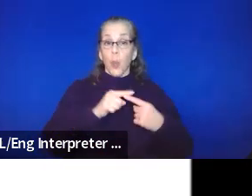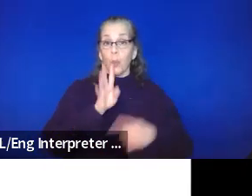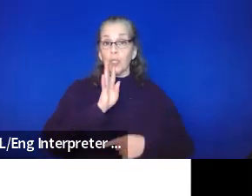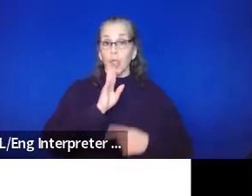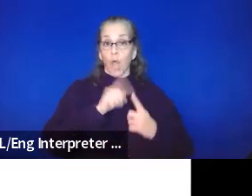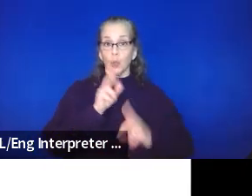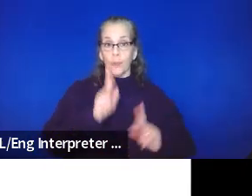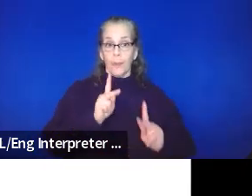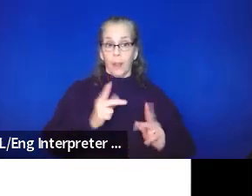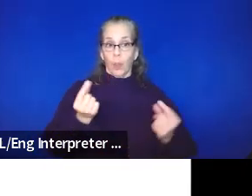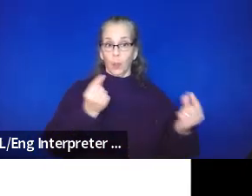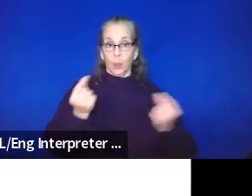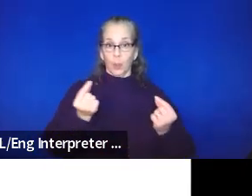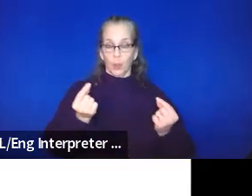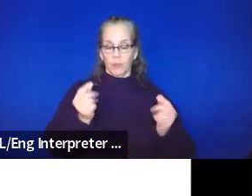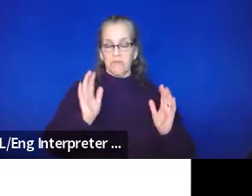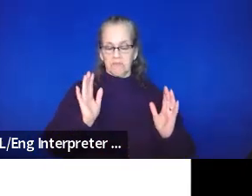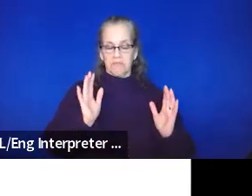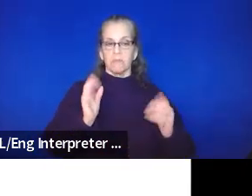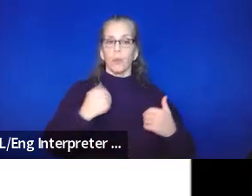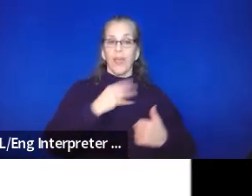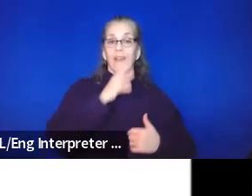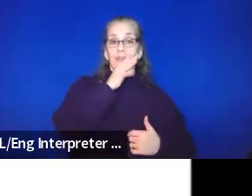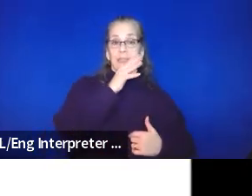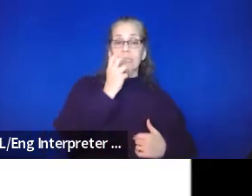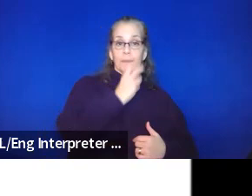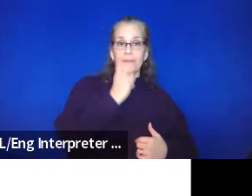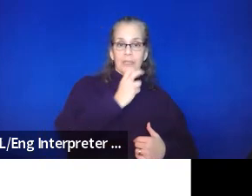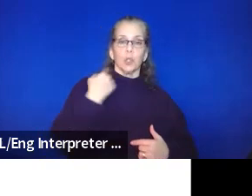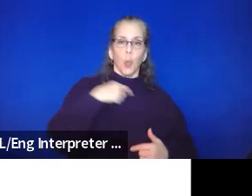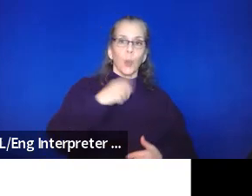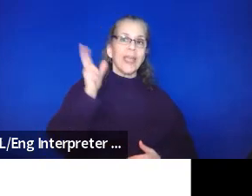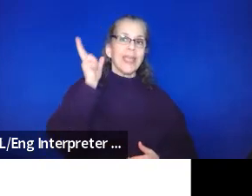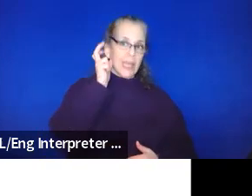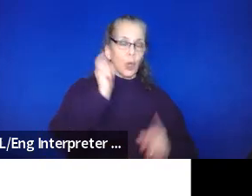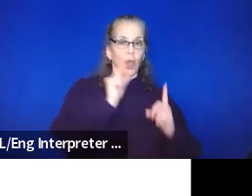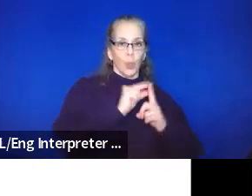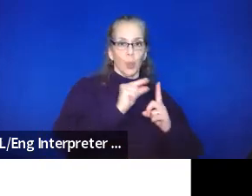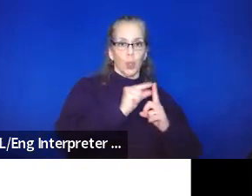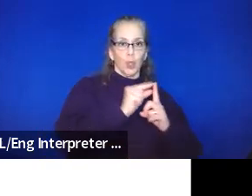We have speech. We're hearing the actual words of speech. If we have the hearing loss, we're